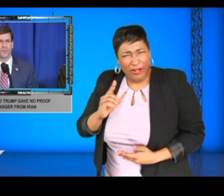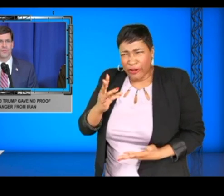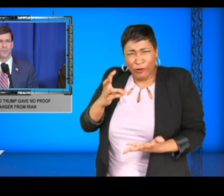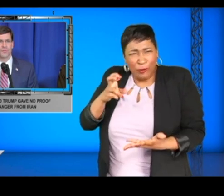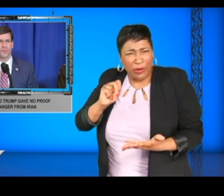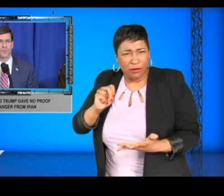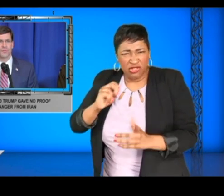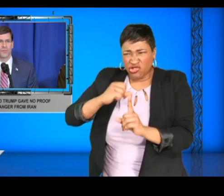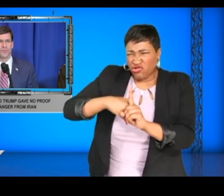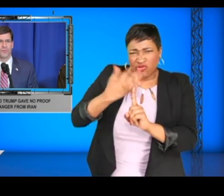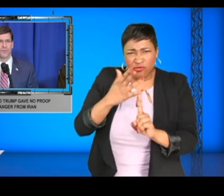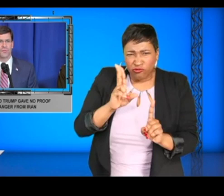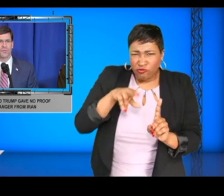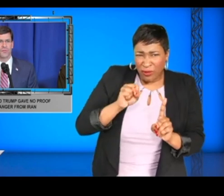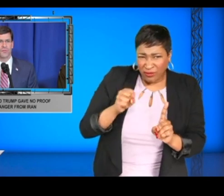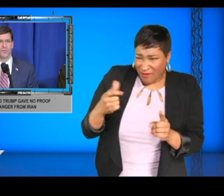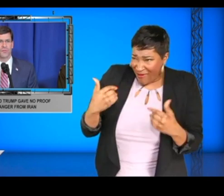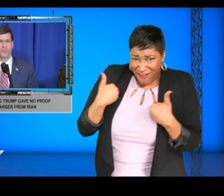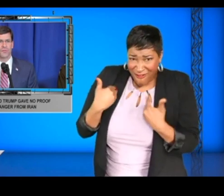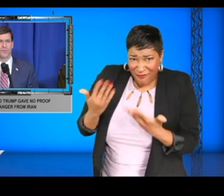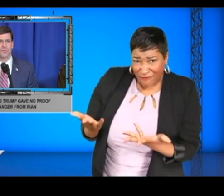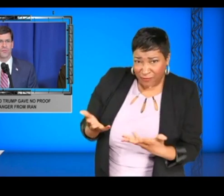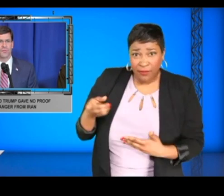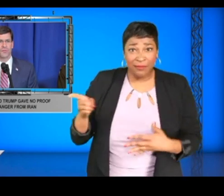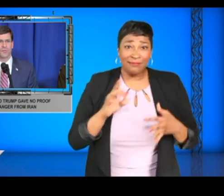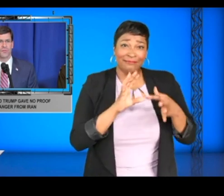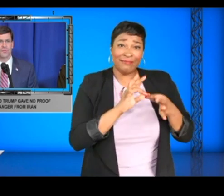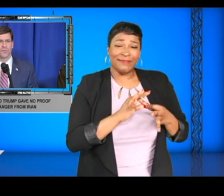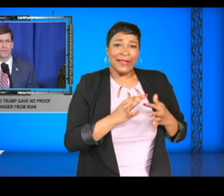But when Defense Secretary Mark Esper was asked about specific evidence regarding the